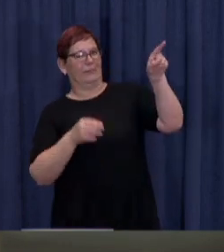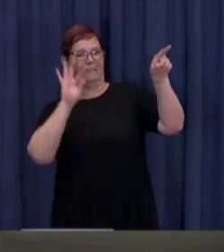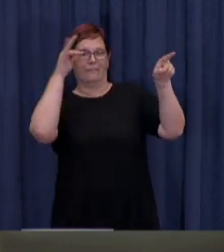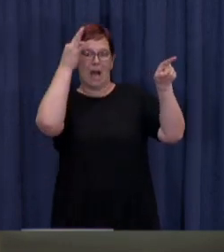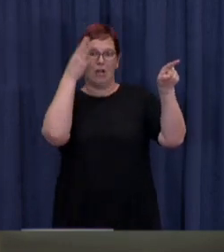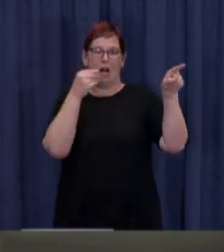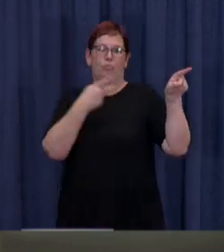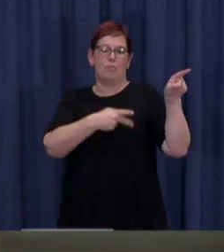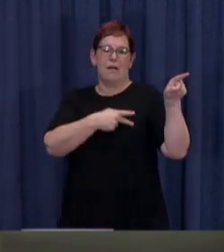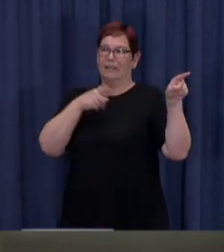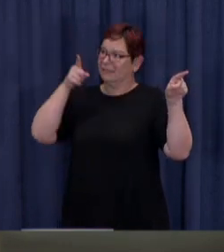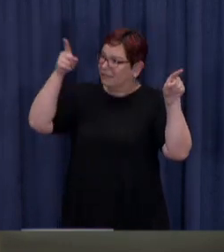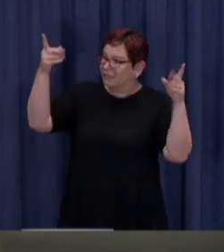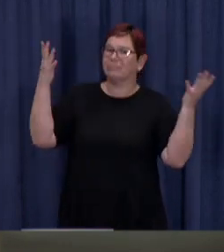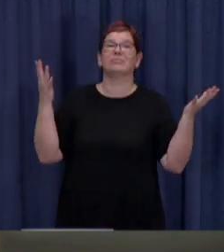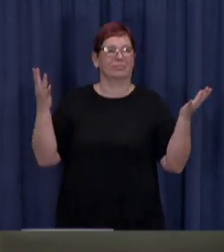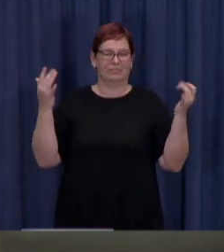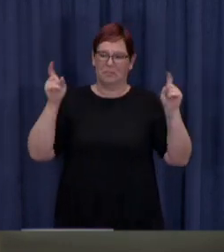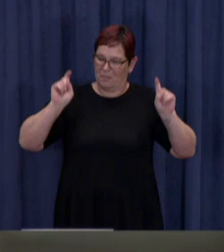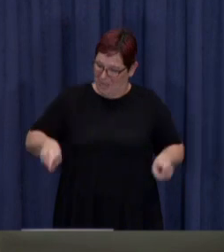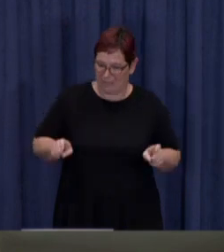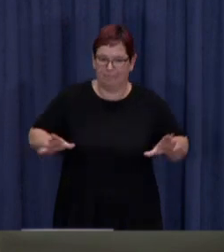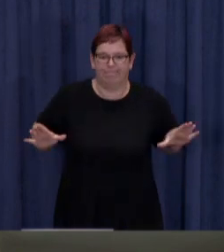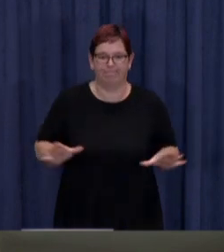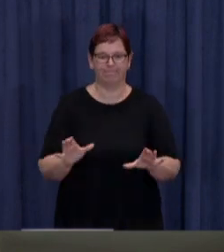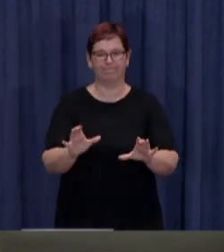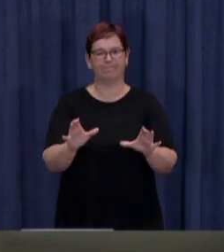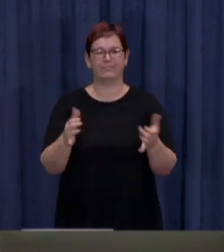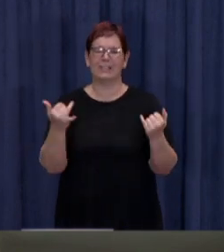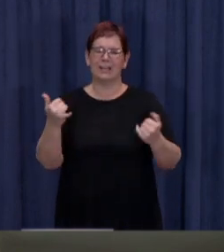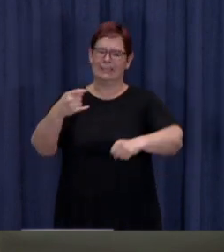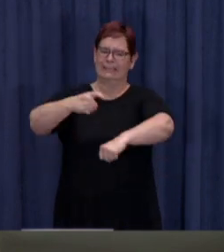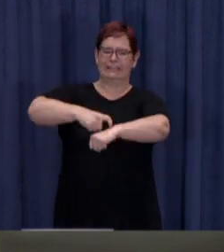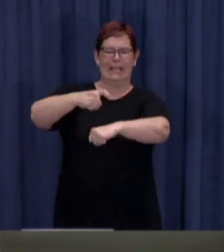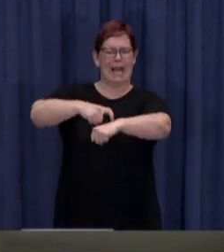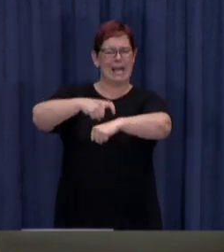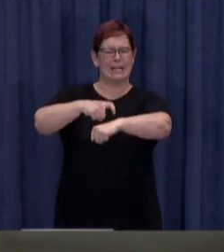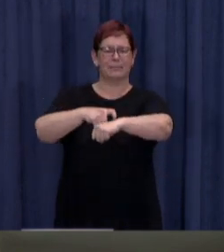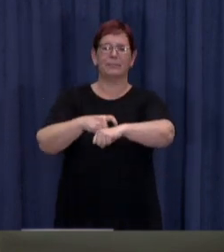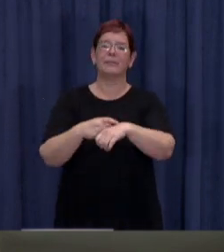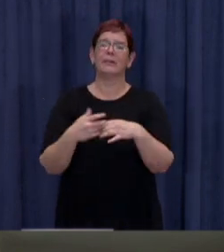the main pivot point for me was the requests that came from our trusted